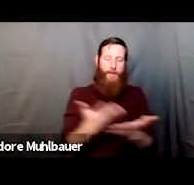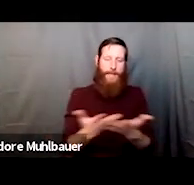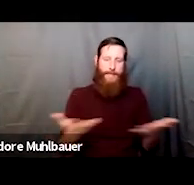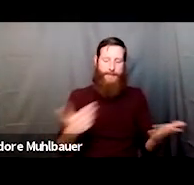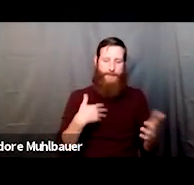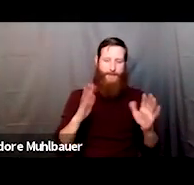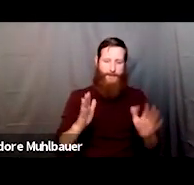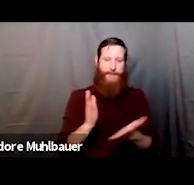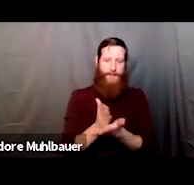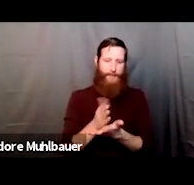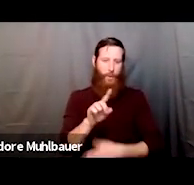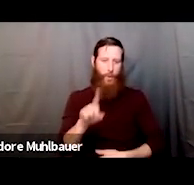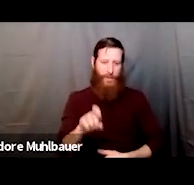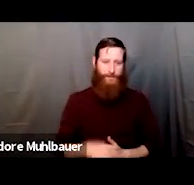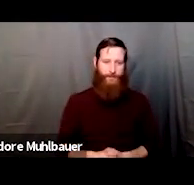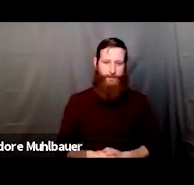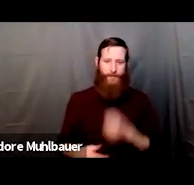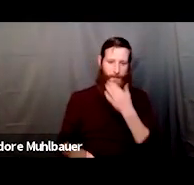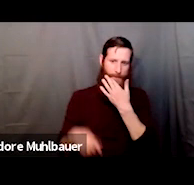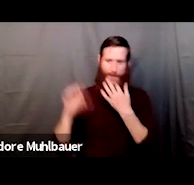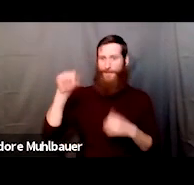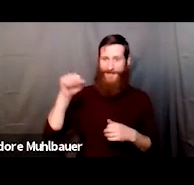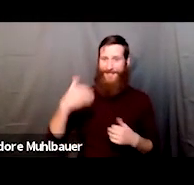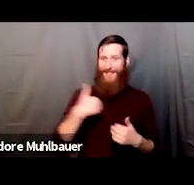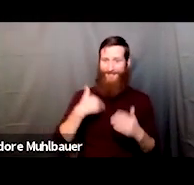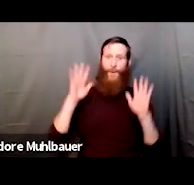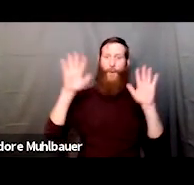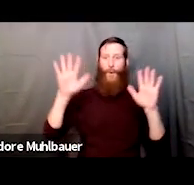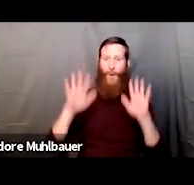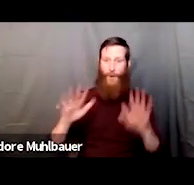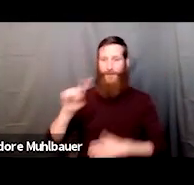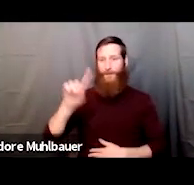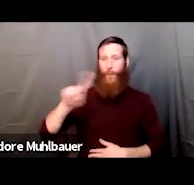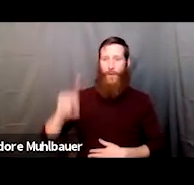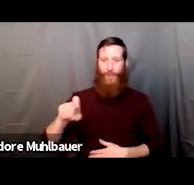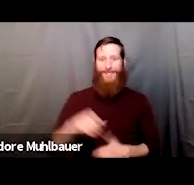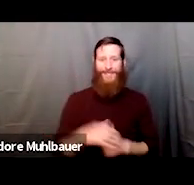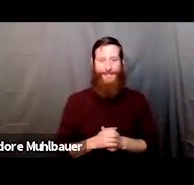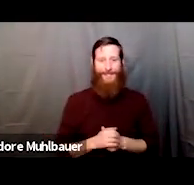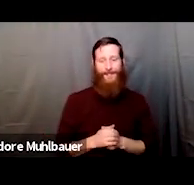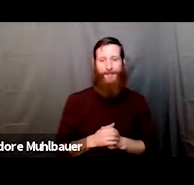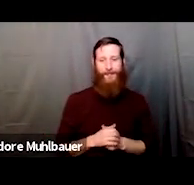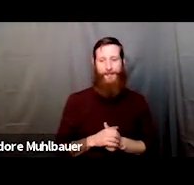Thanks Robin, there are some really great conversations happening in the chat and the Q and A